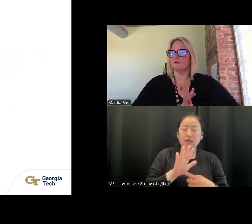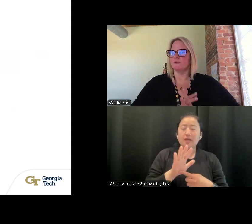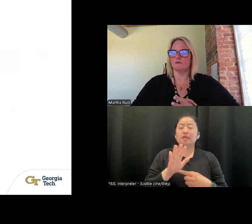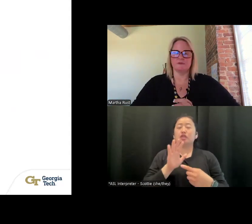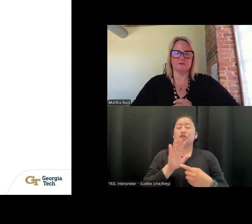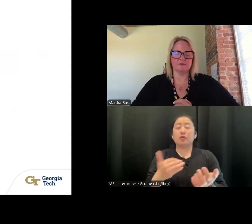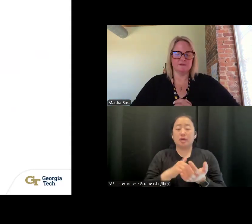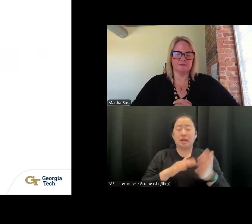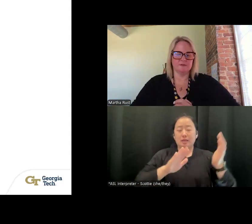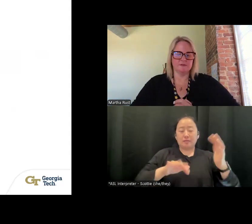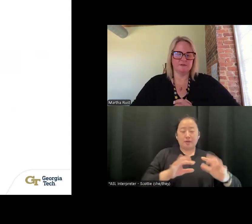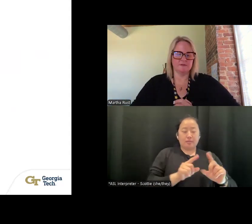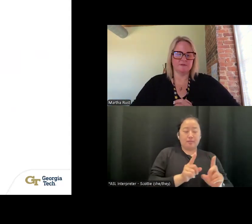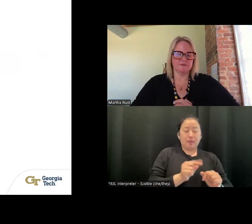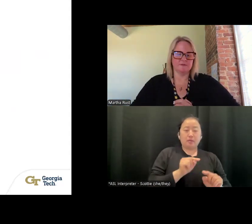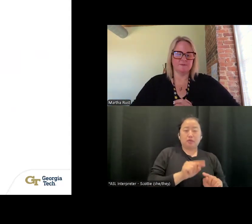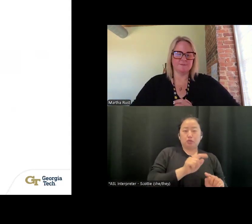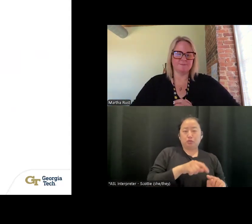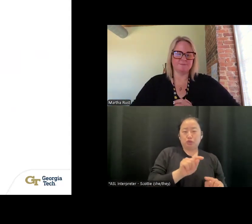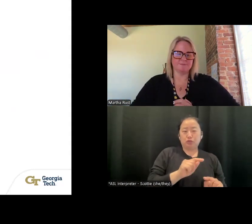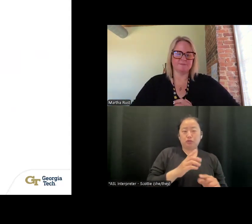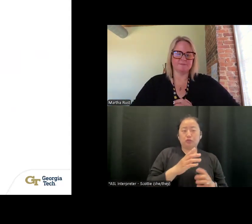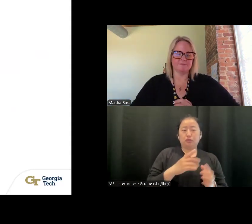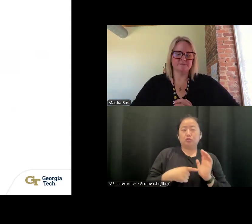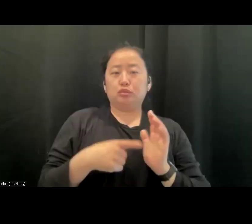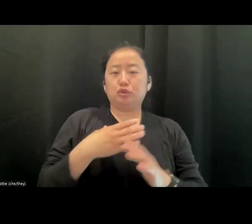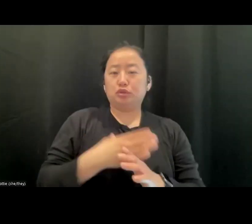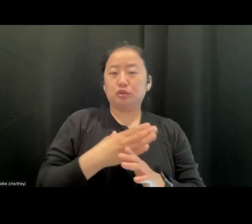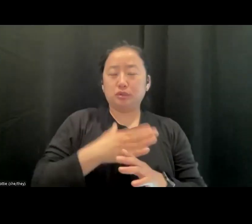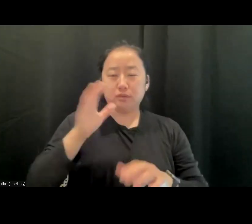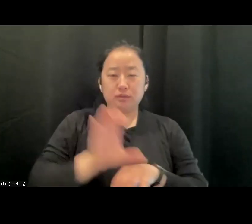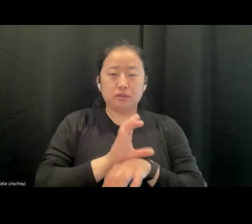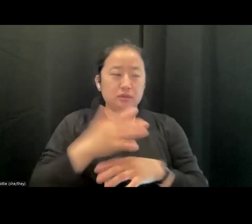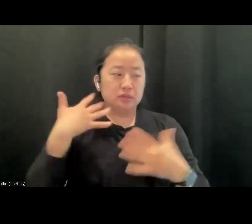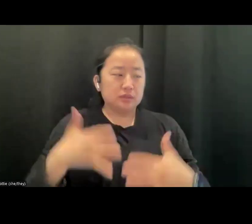is the little box to check "share computer sound" and then that should come through.